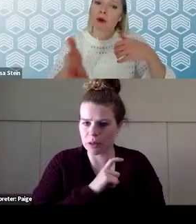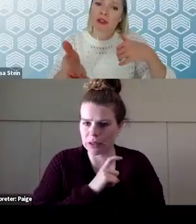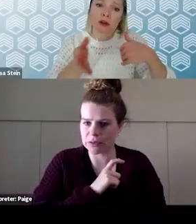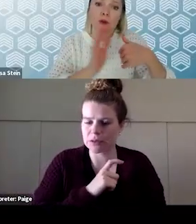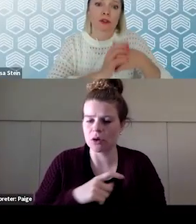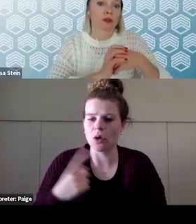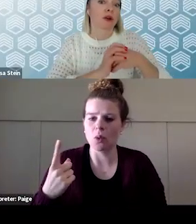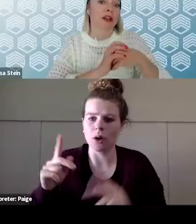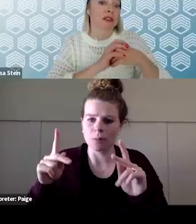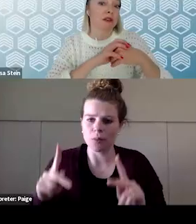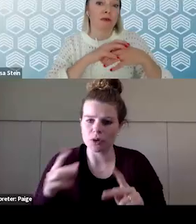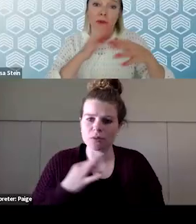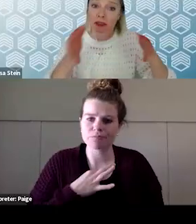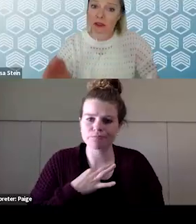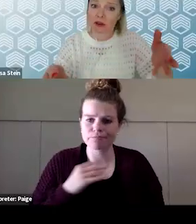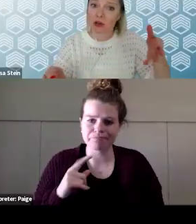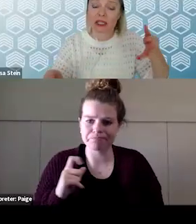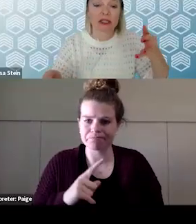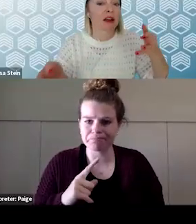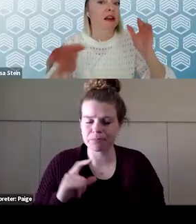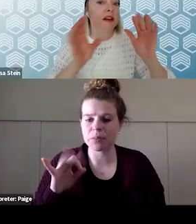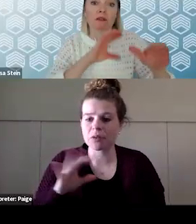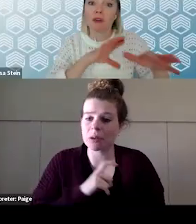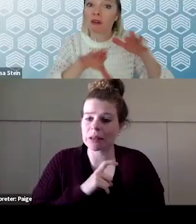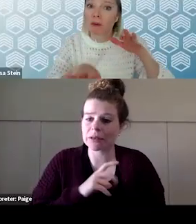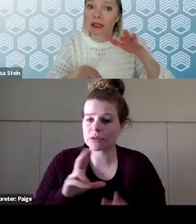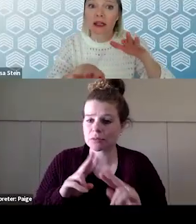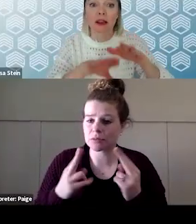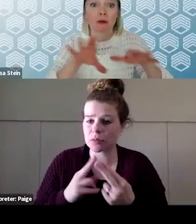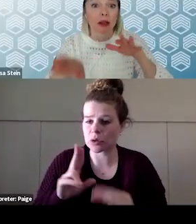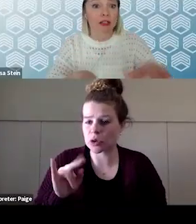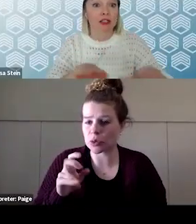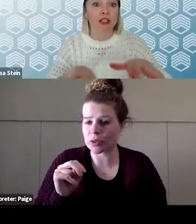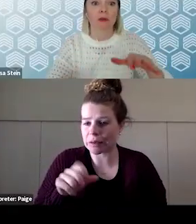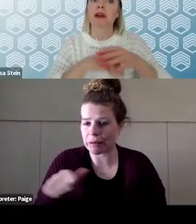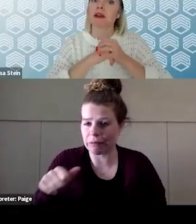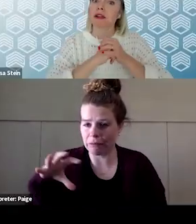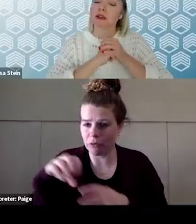One person was curious if police unions had any involvement in that relationship.